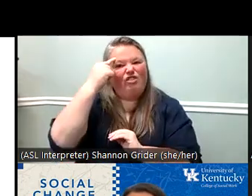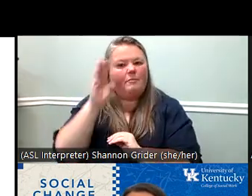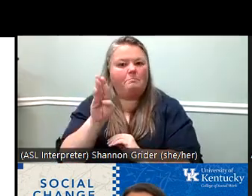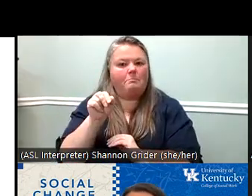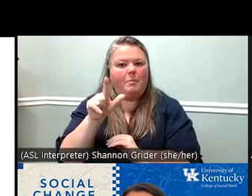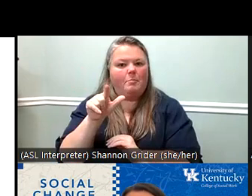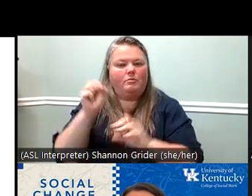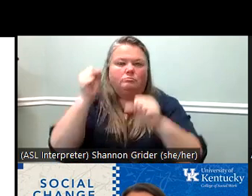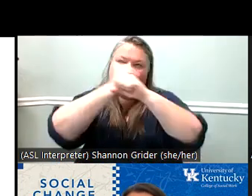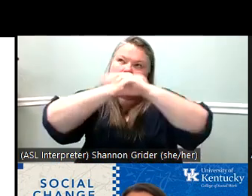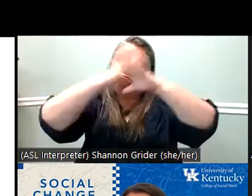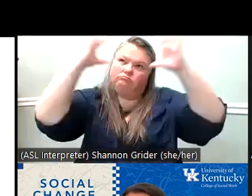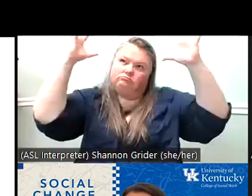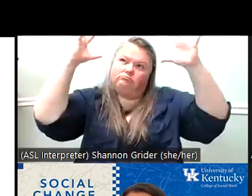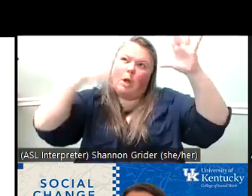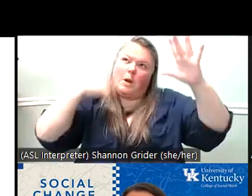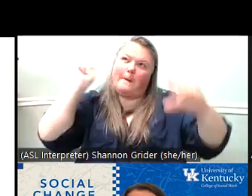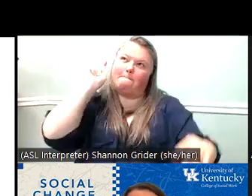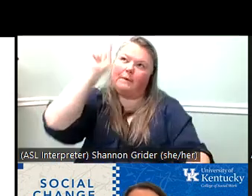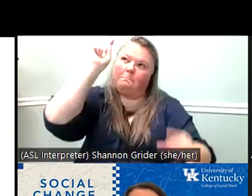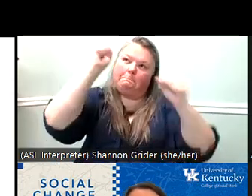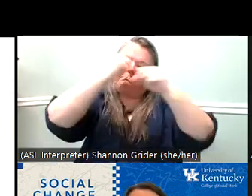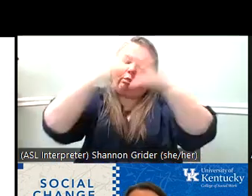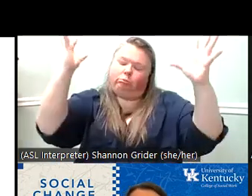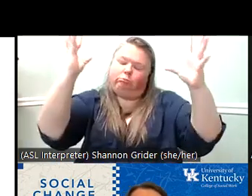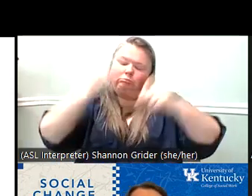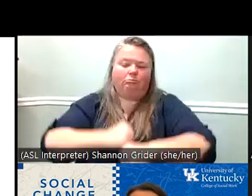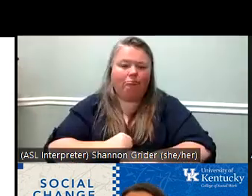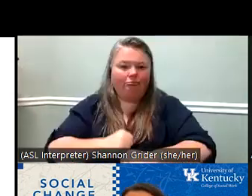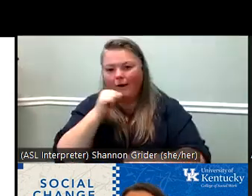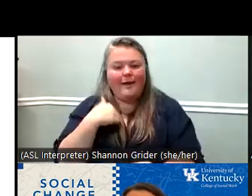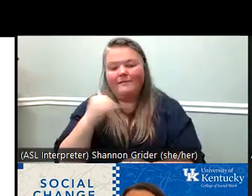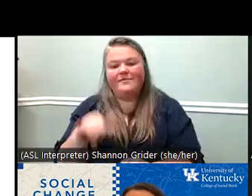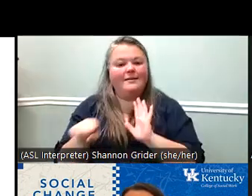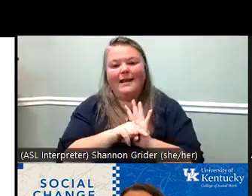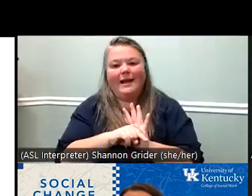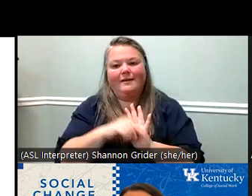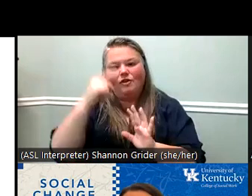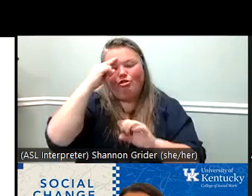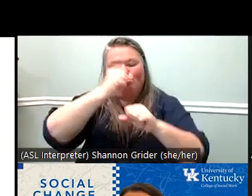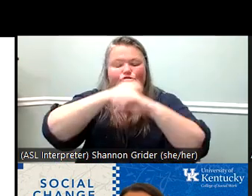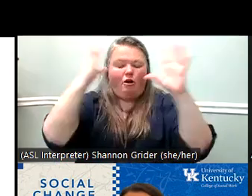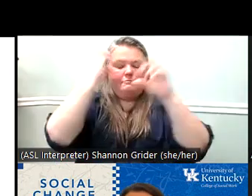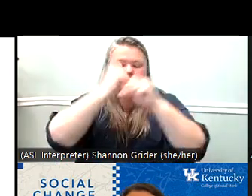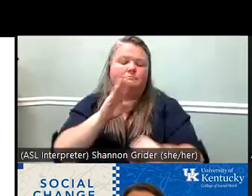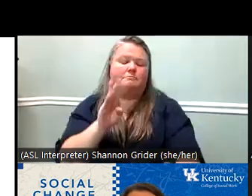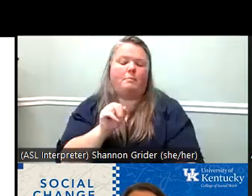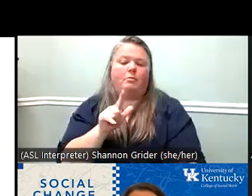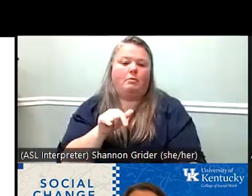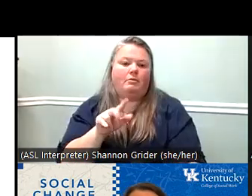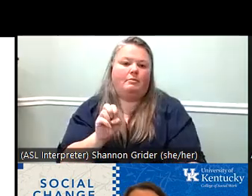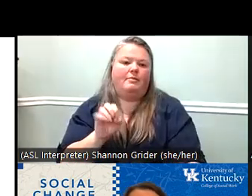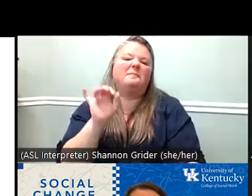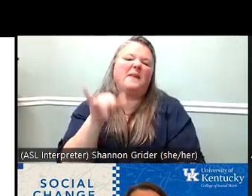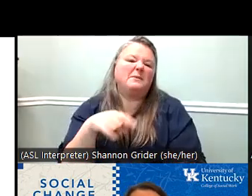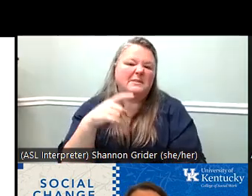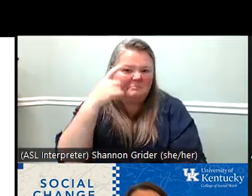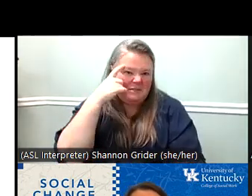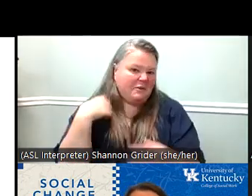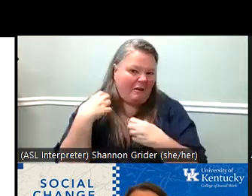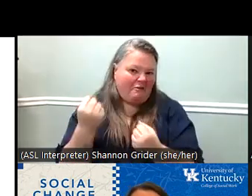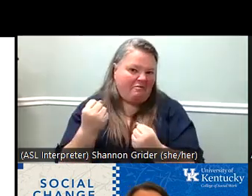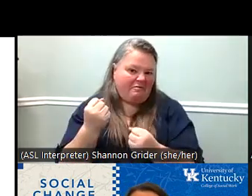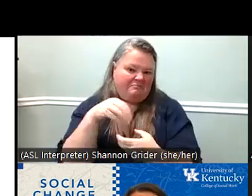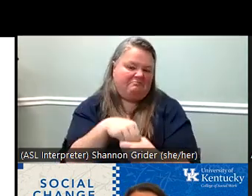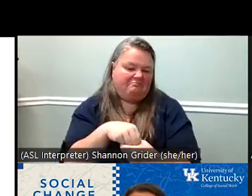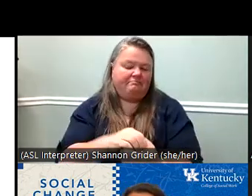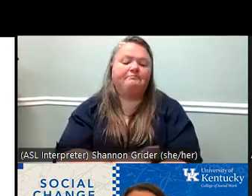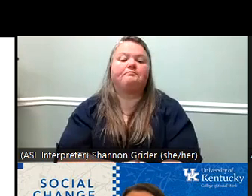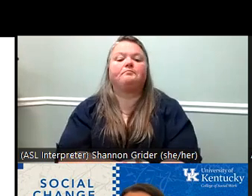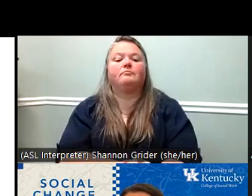IMPAIRED, AND LETTING THEM KNOW WHAT THEY NEED TO DO TO ACCOMMODATE ME. ANOTHER EXAMPLE IS THE MINDFULNESS INTERVENTION THAT WE USE. WE USE A NEGATIVE THOUGHT BUBBLE